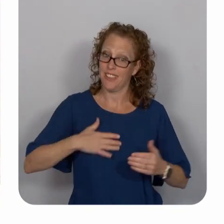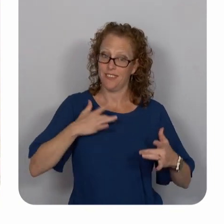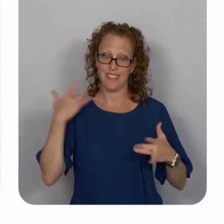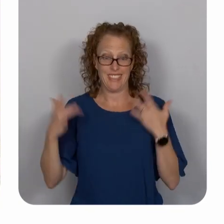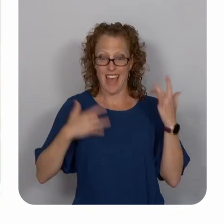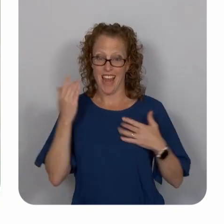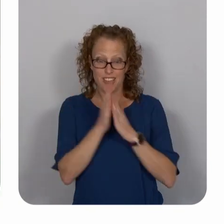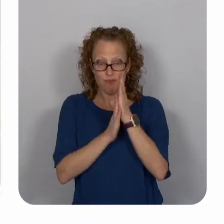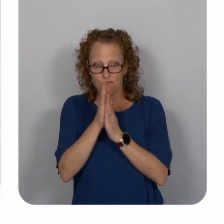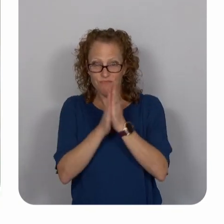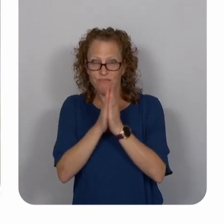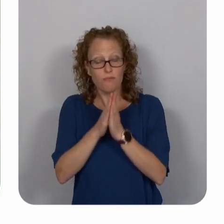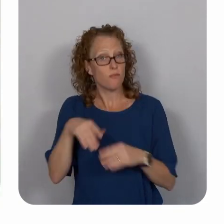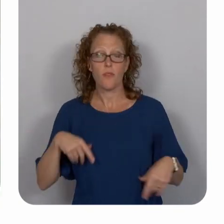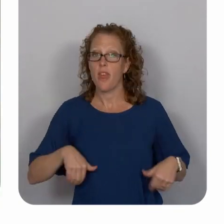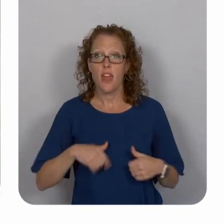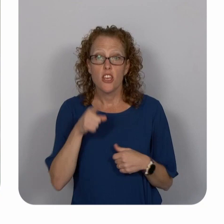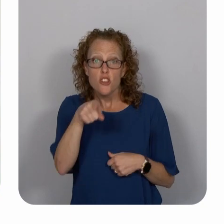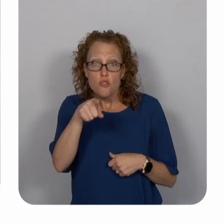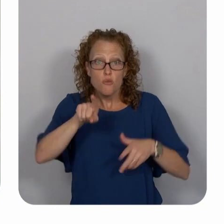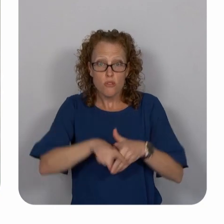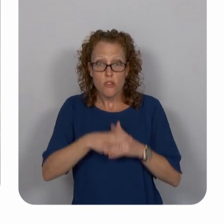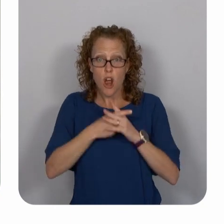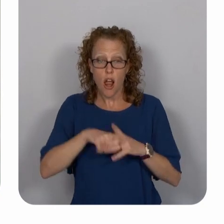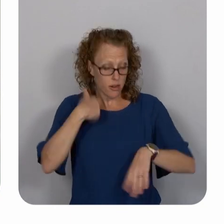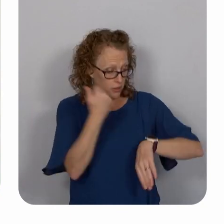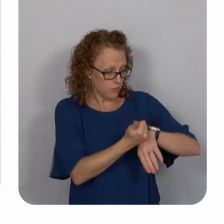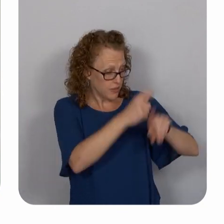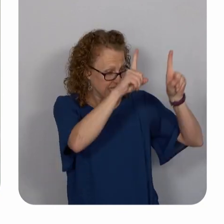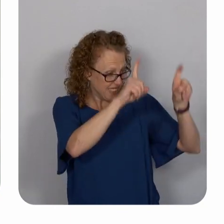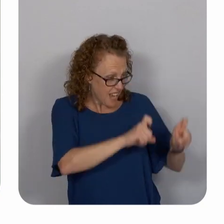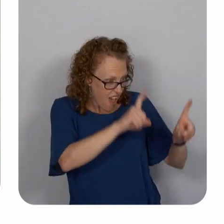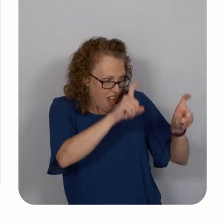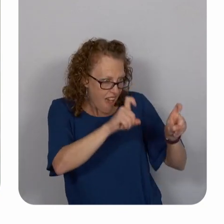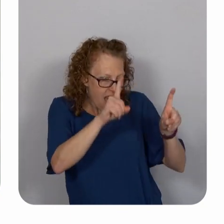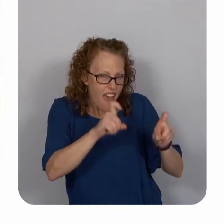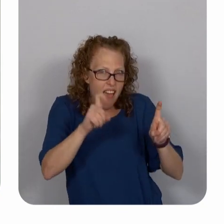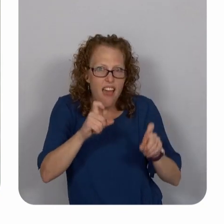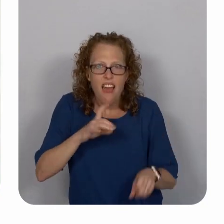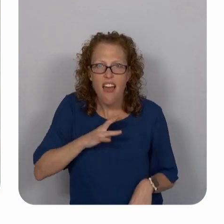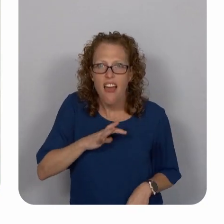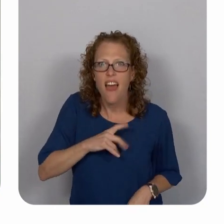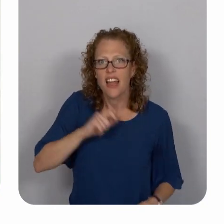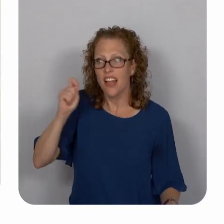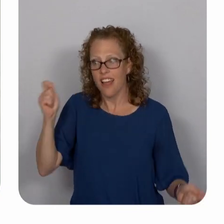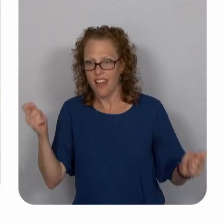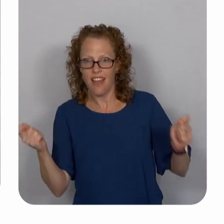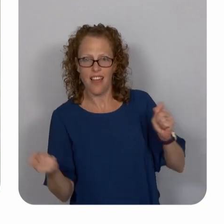You can start experimenting with Depth API on Meta Quest 3 starting today.